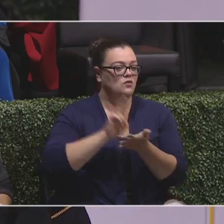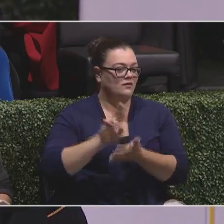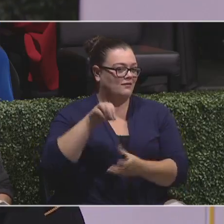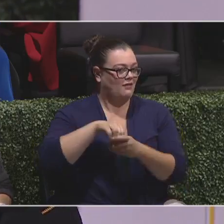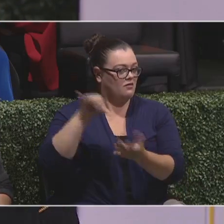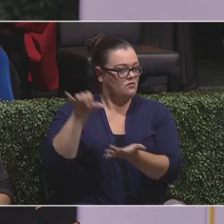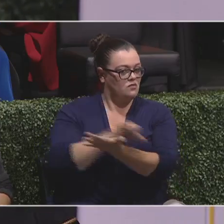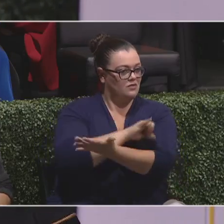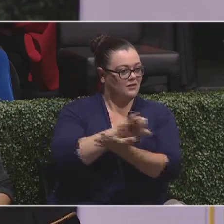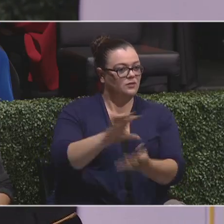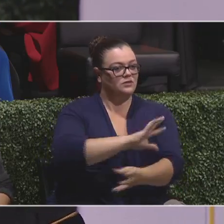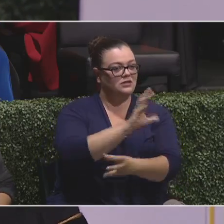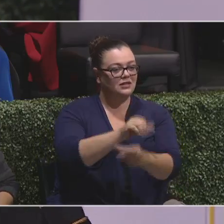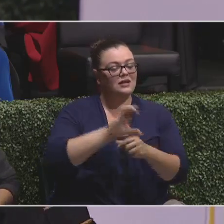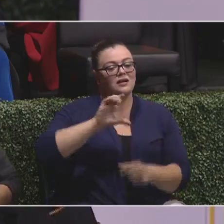OF ART IN ANTHROPOLOGY WITH EMPHASIS ON